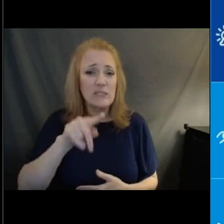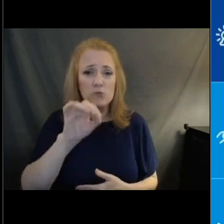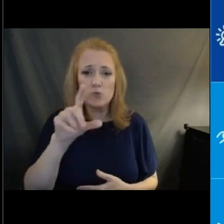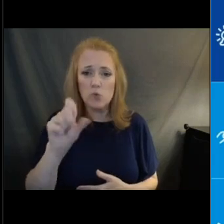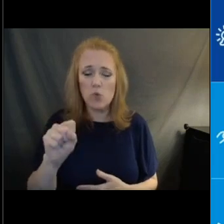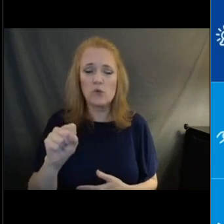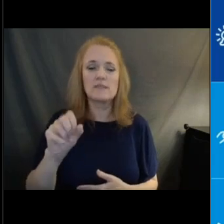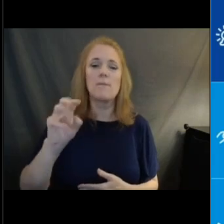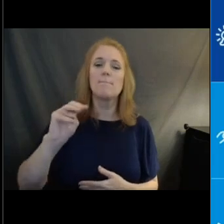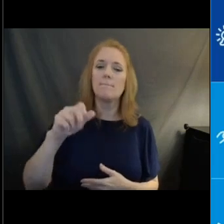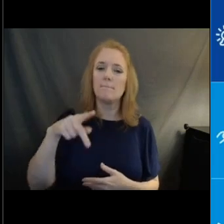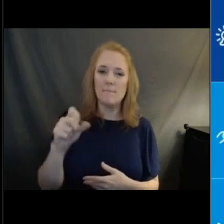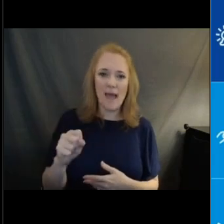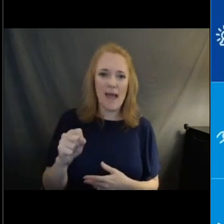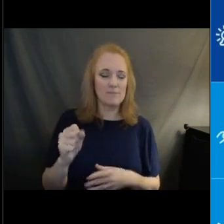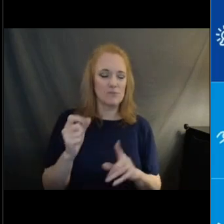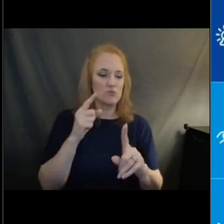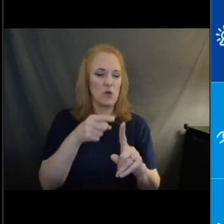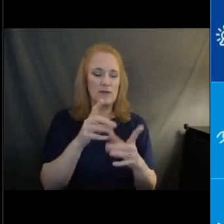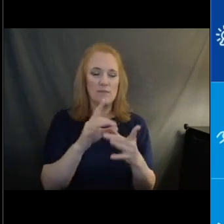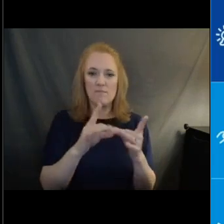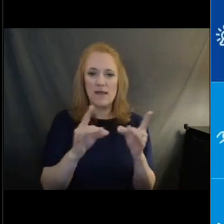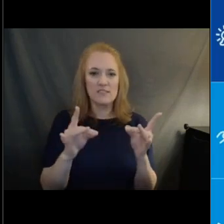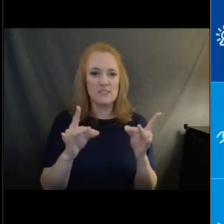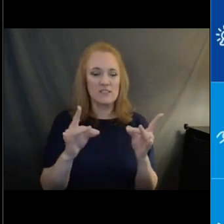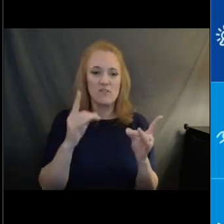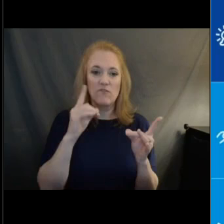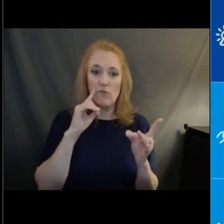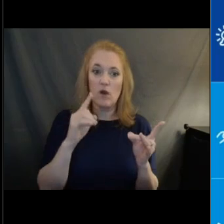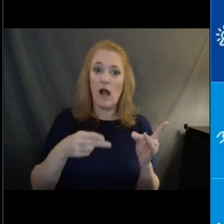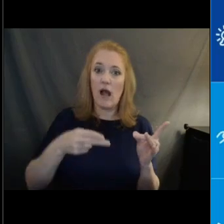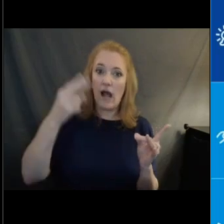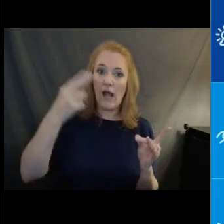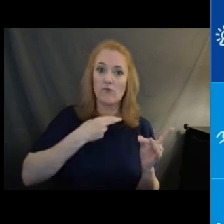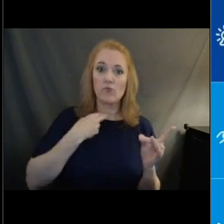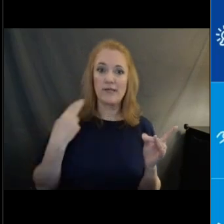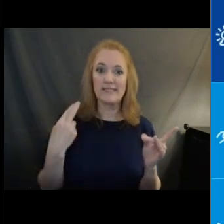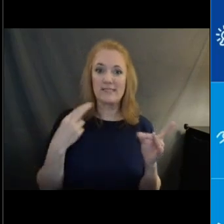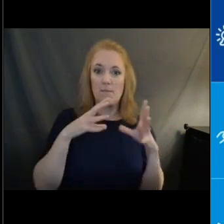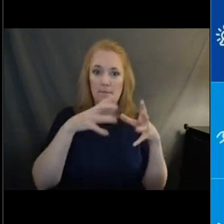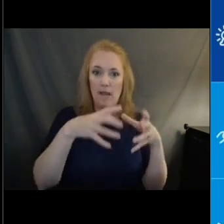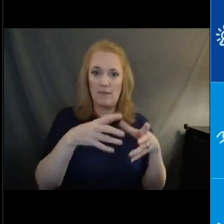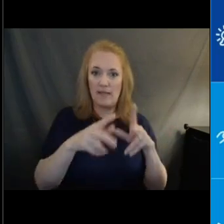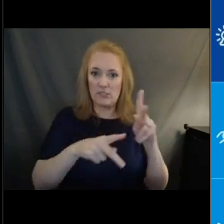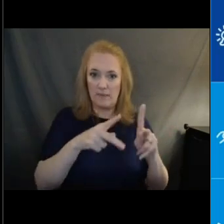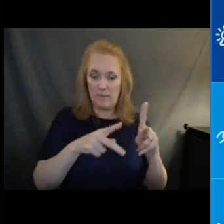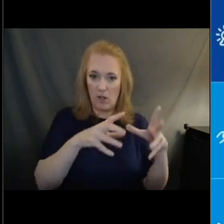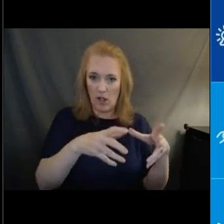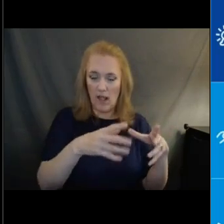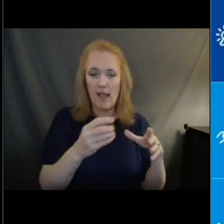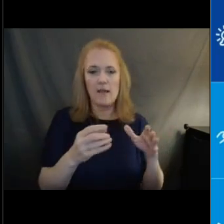targeted messaging for higher at-risk populations, and planning and preparedness information for